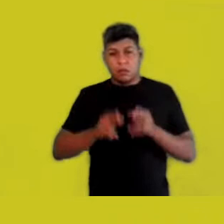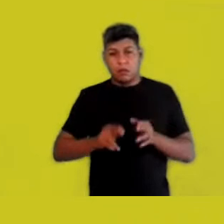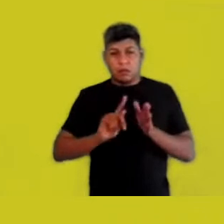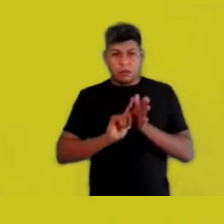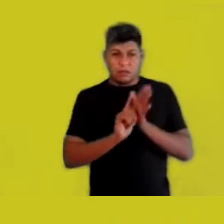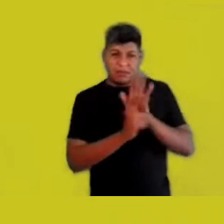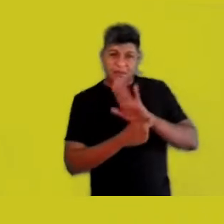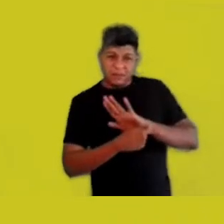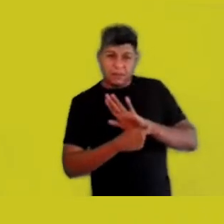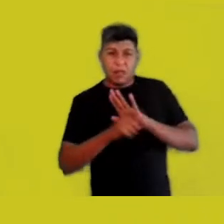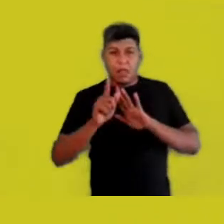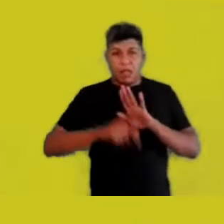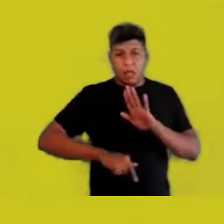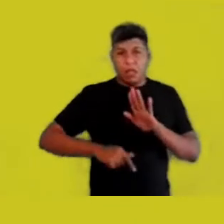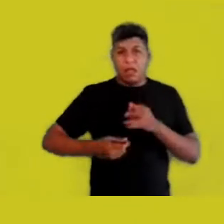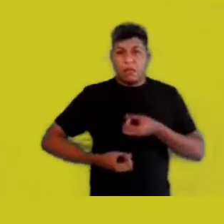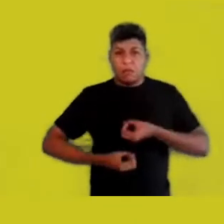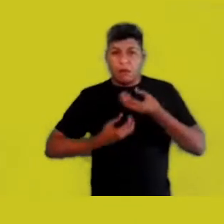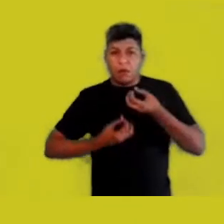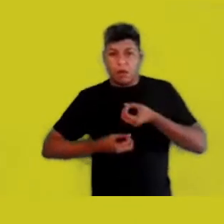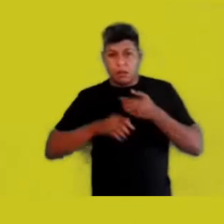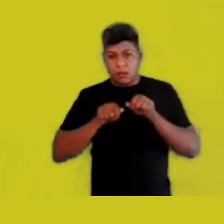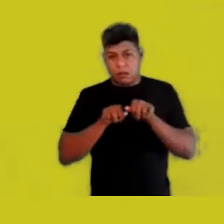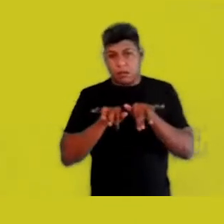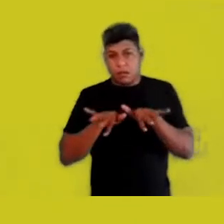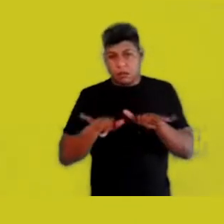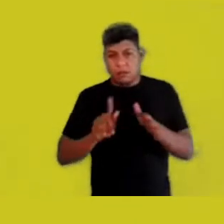but poetics are broader than poetry as a specific genre.